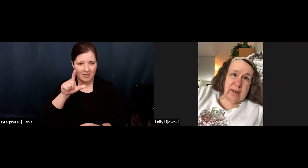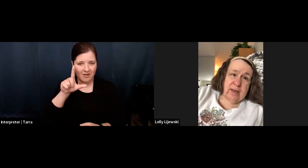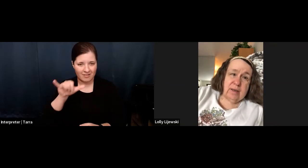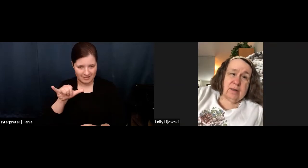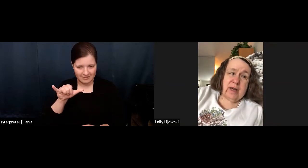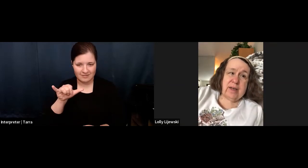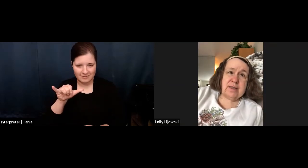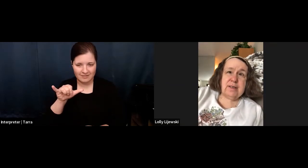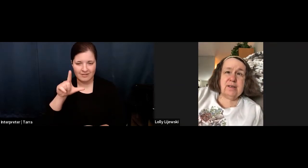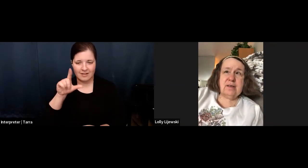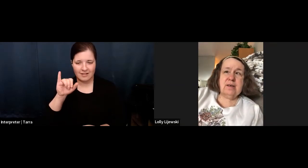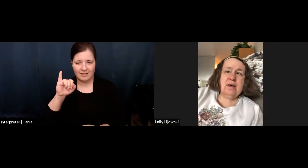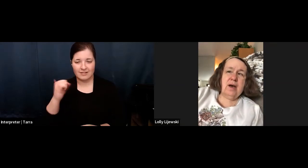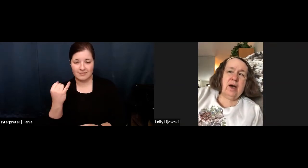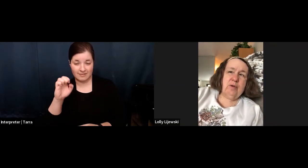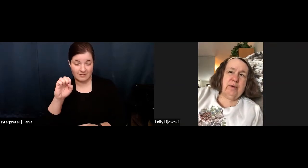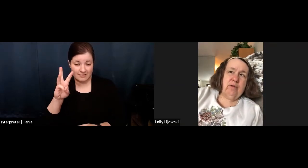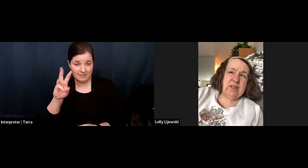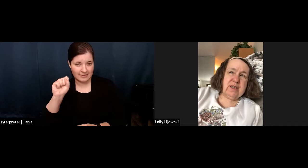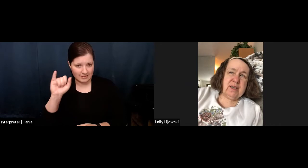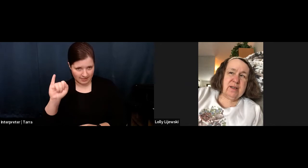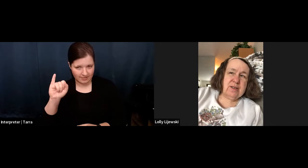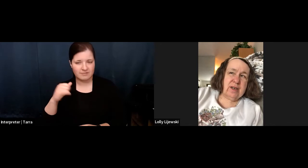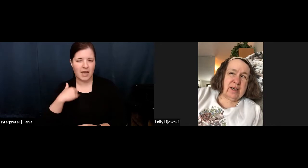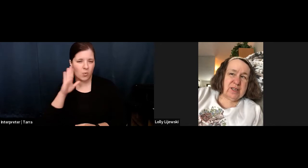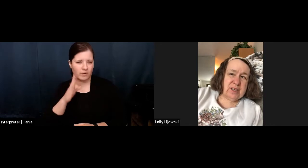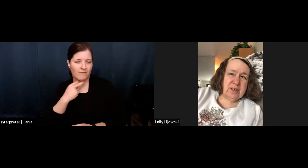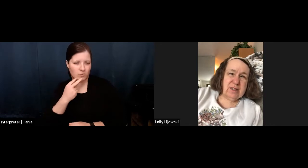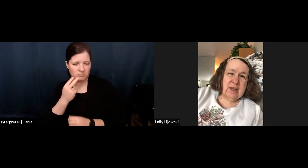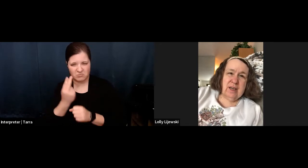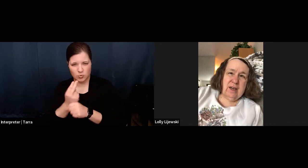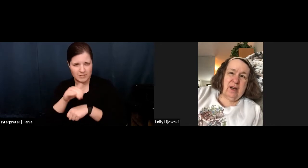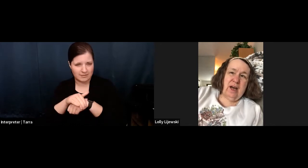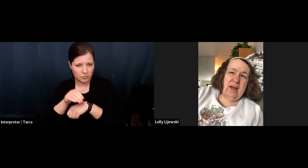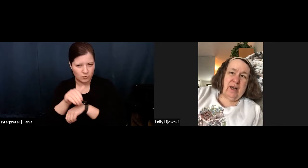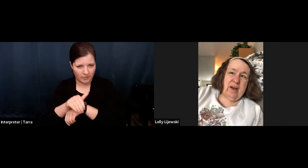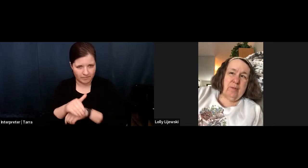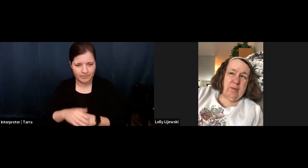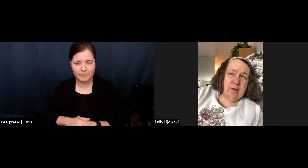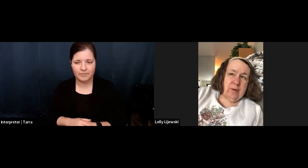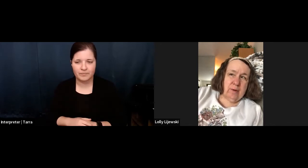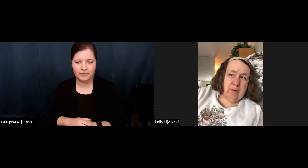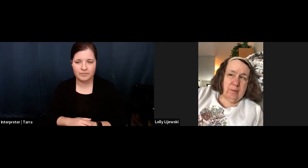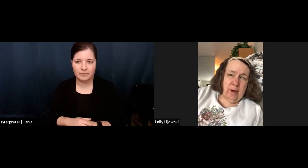Lolly: Thank you. My name is Lolly Lijewski.